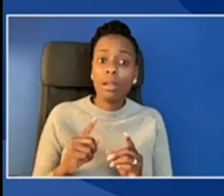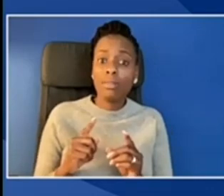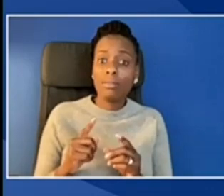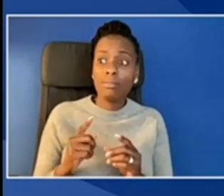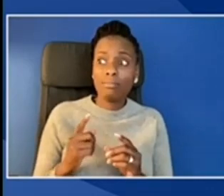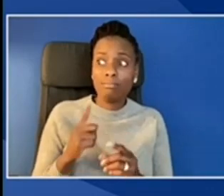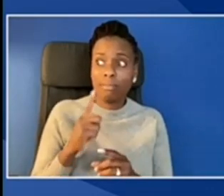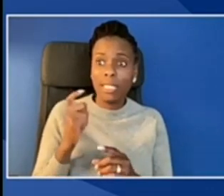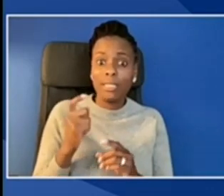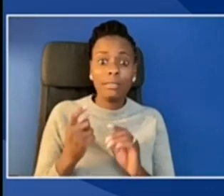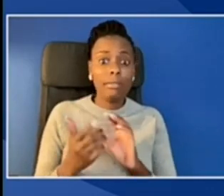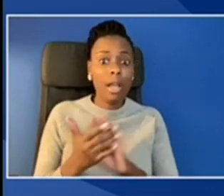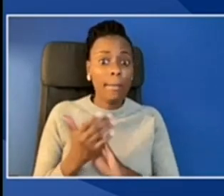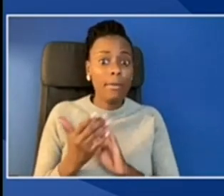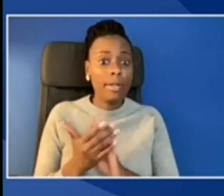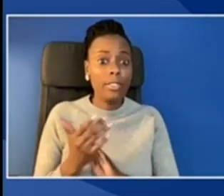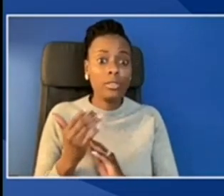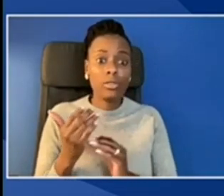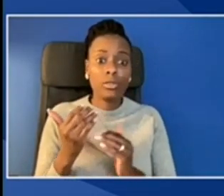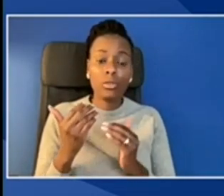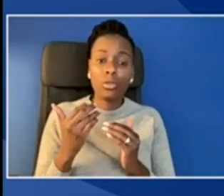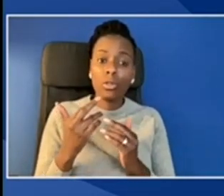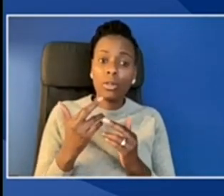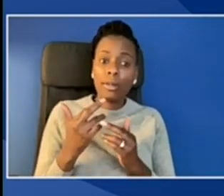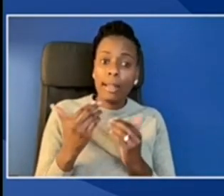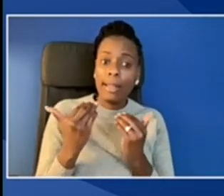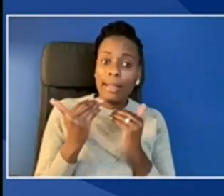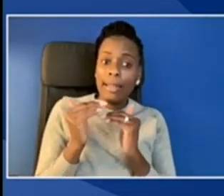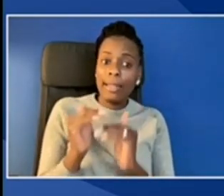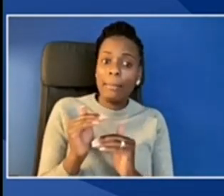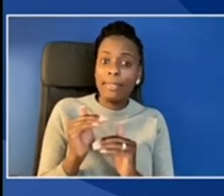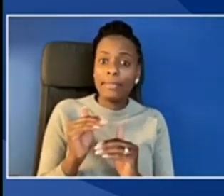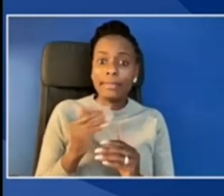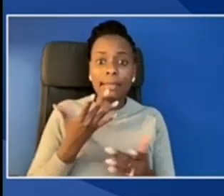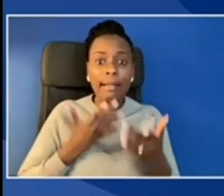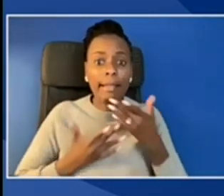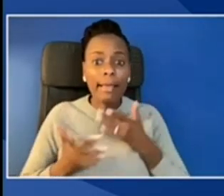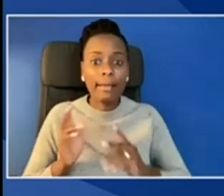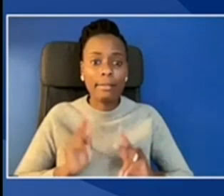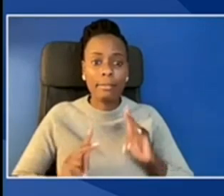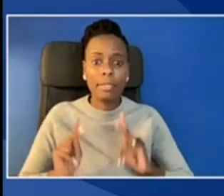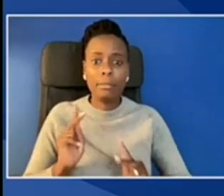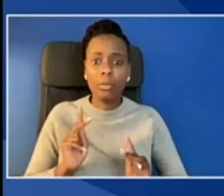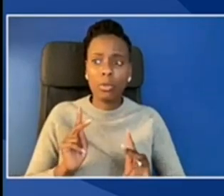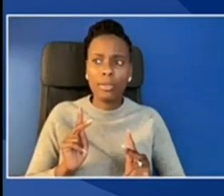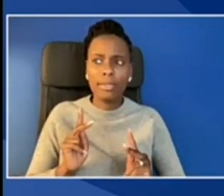power, whatever it may be, I also think that in itself should be reframed as a